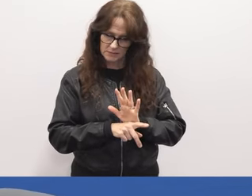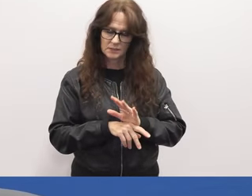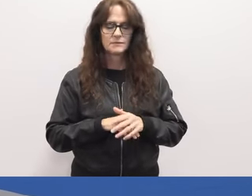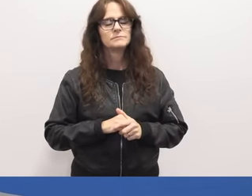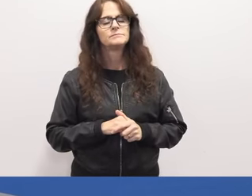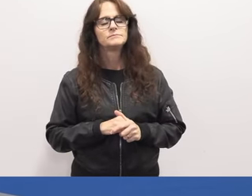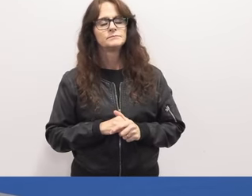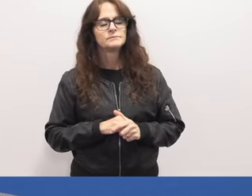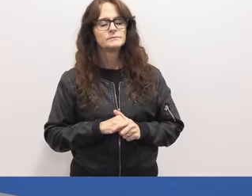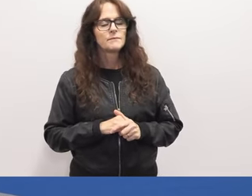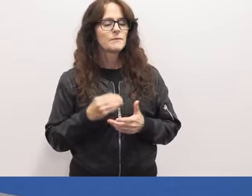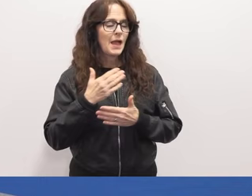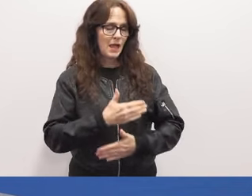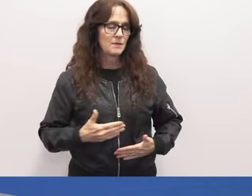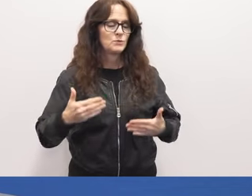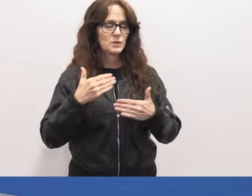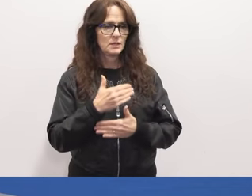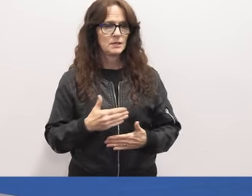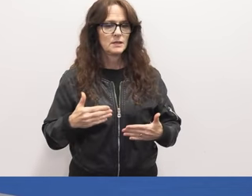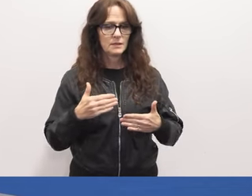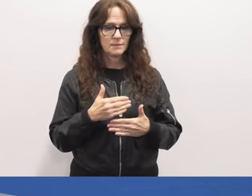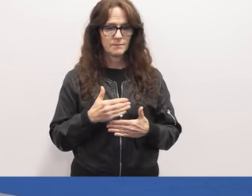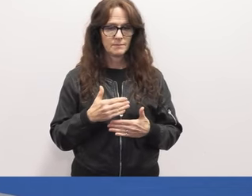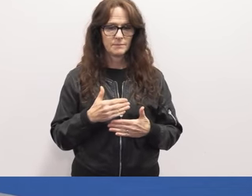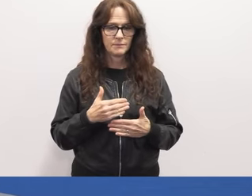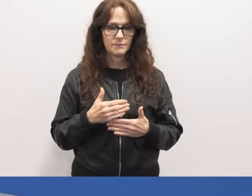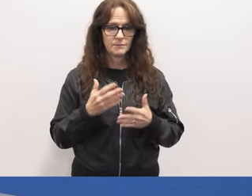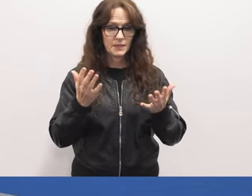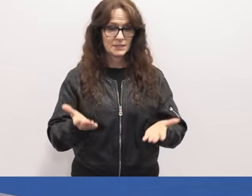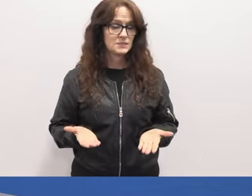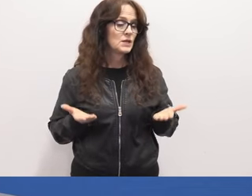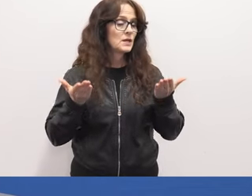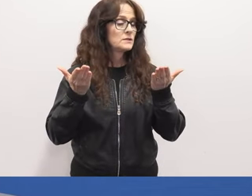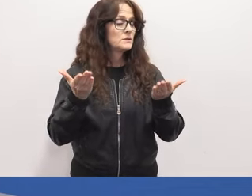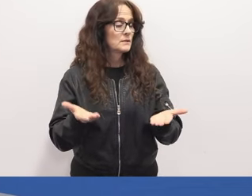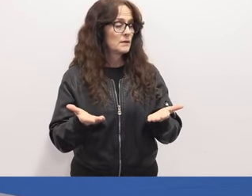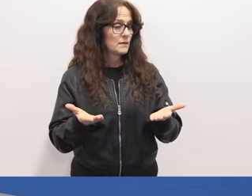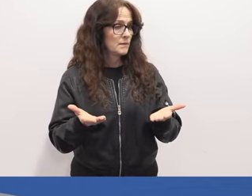I also appreciate the suggestion of having goal one